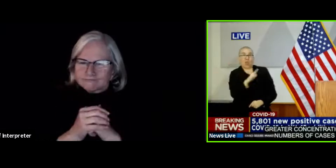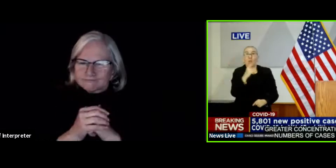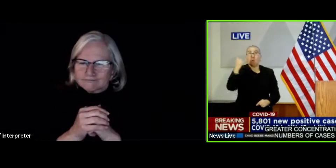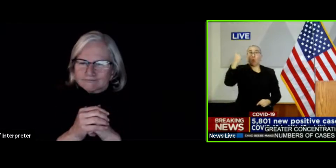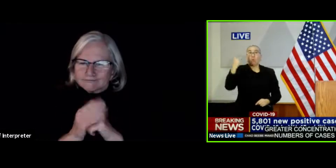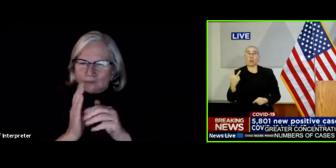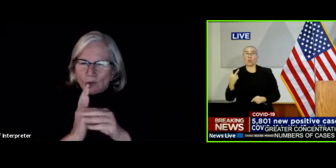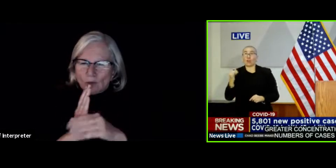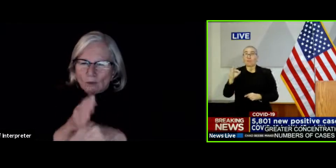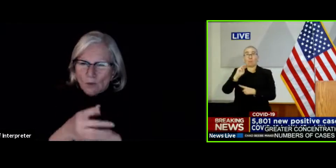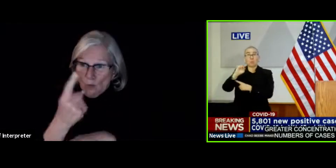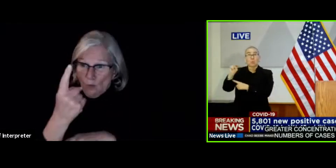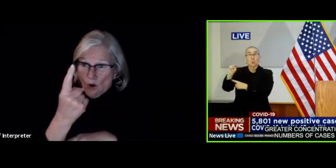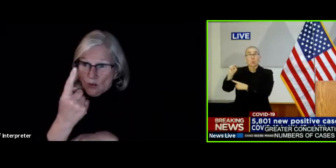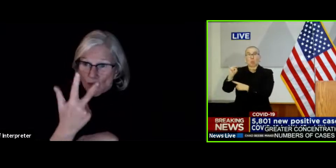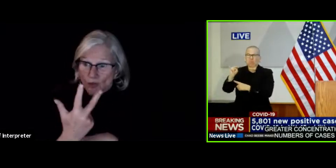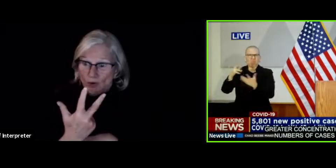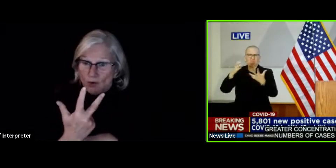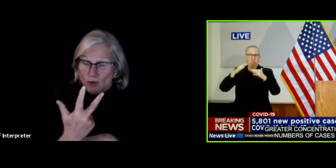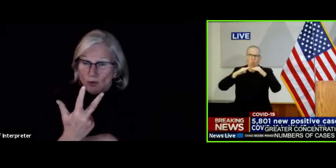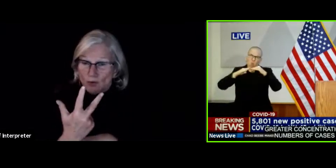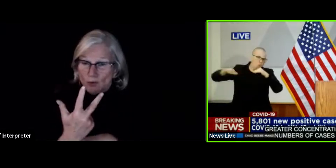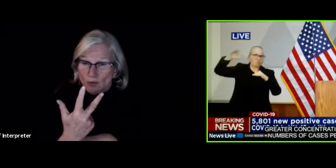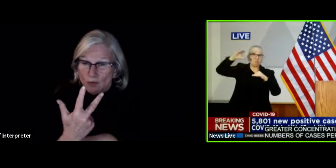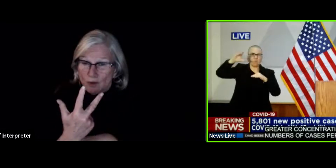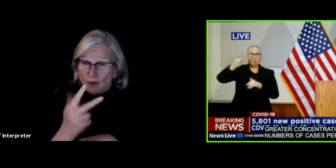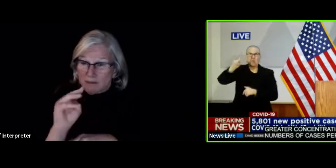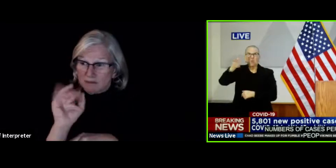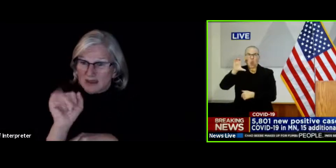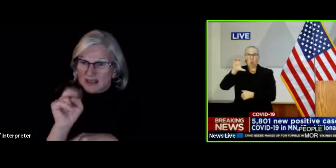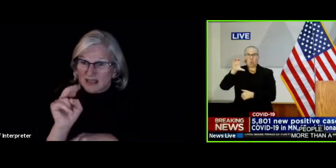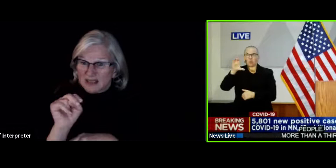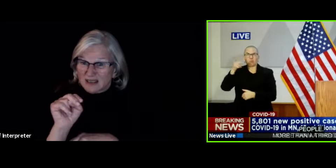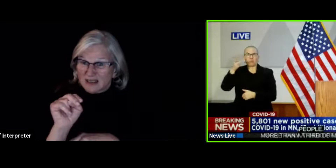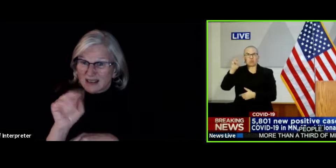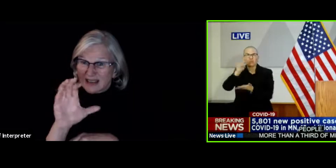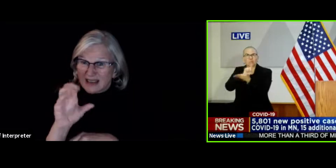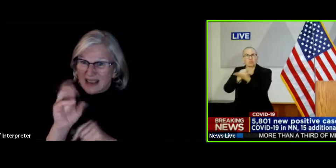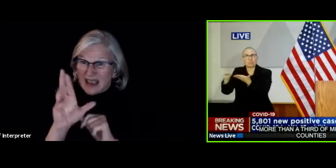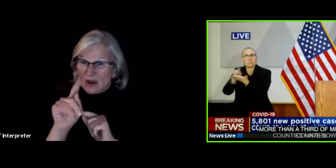CASE RATES OF OVER 100 WEEKLY CASES PER 10,000 PEOPLE.